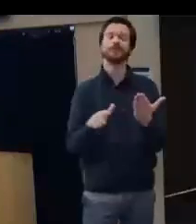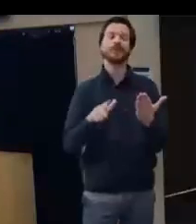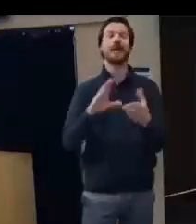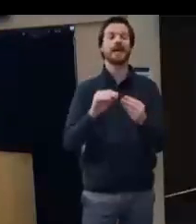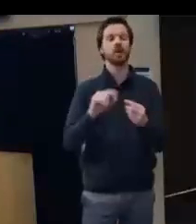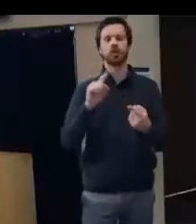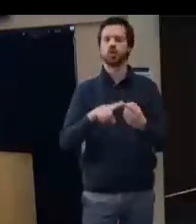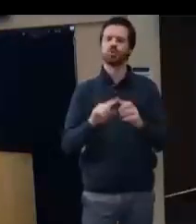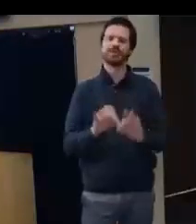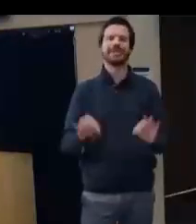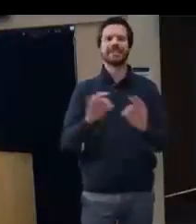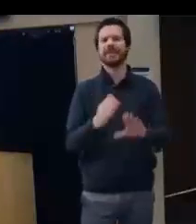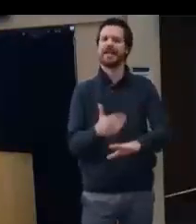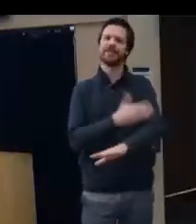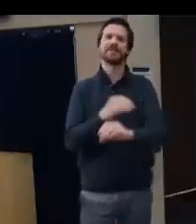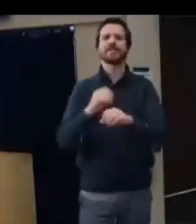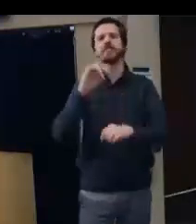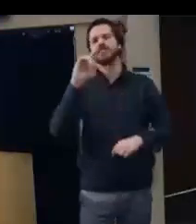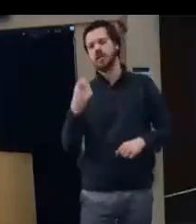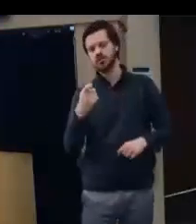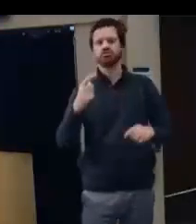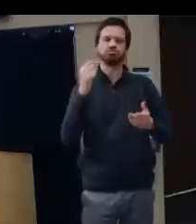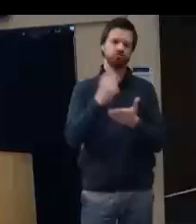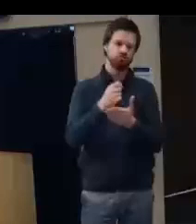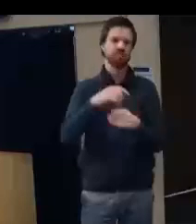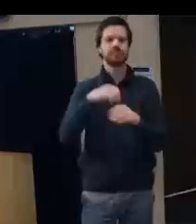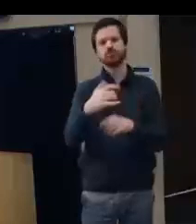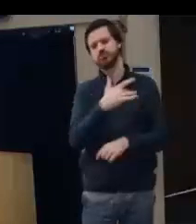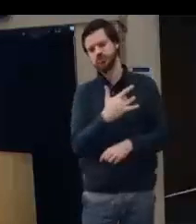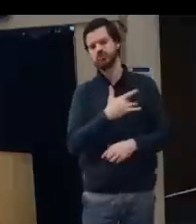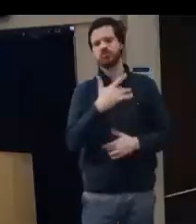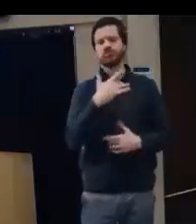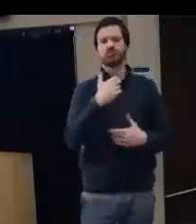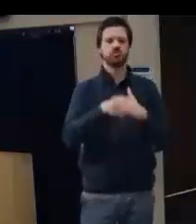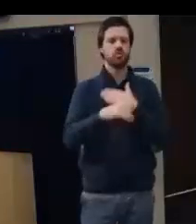to significant advances in the diagnosis andat treatment in congenital heart disease now more